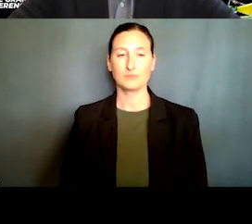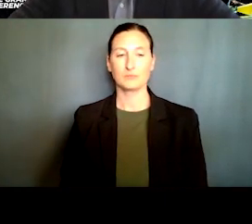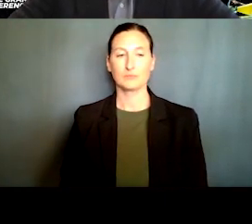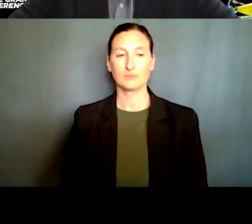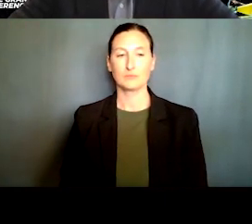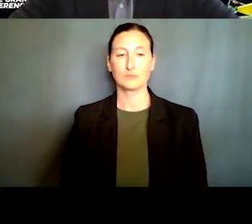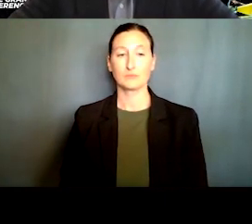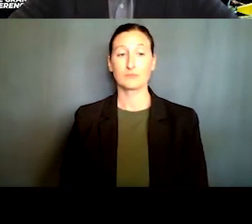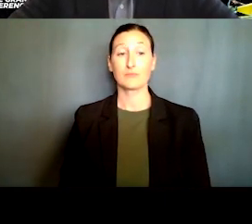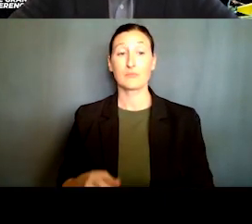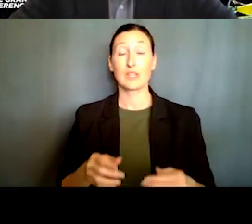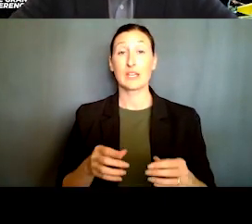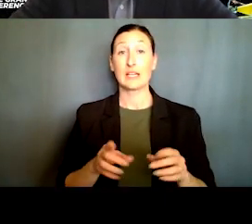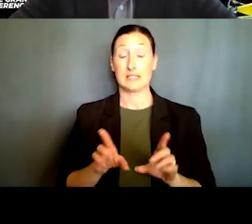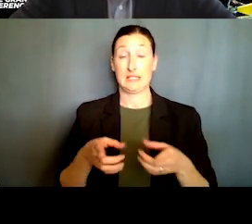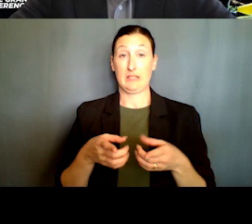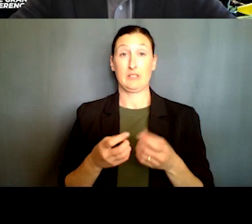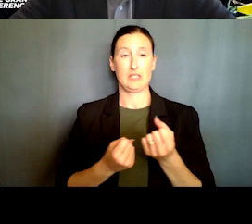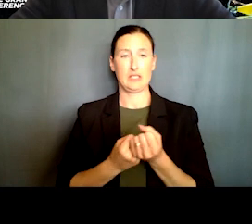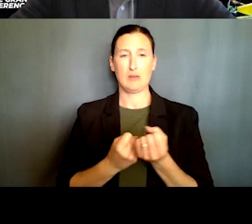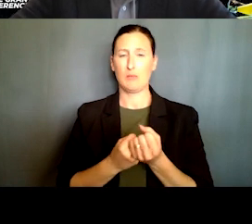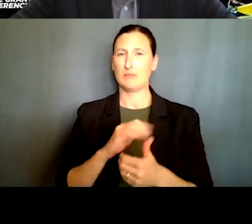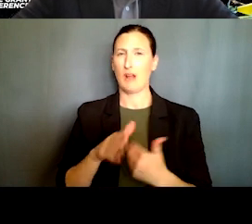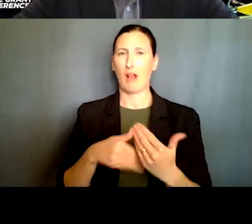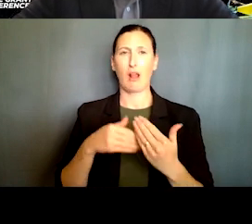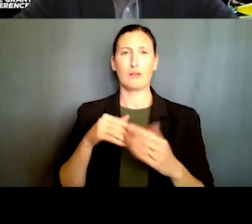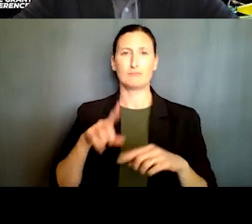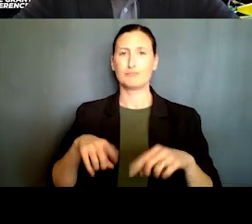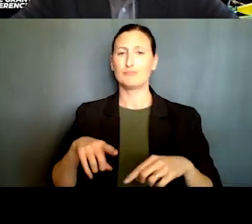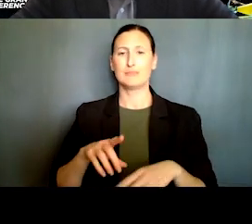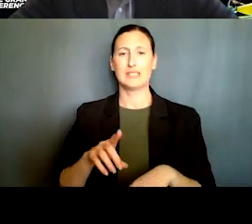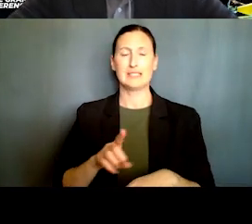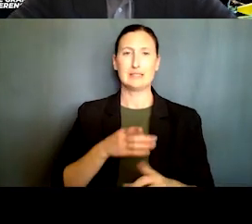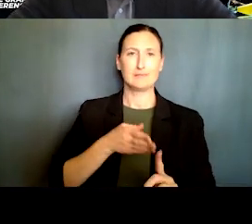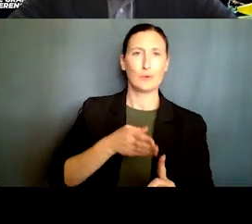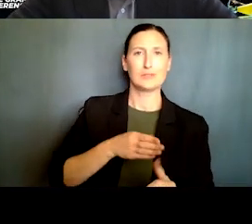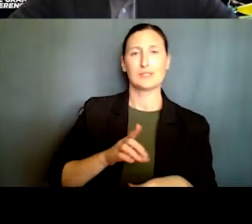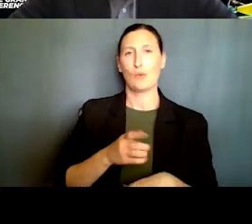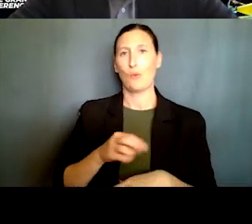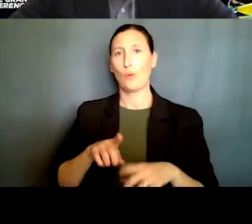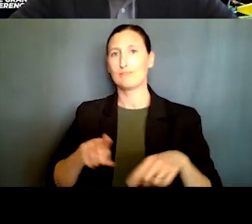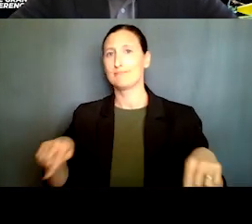The Division supports all kinds of disciplinary, interdisciplinary activities and as I already said, the second part of this presentation